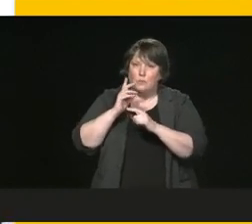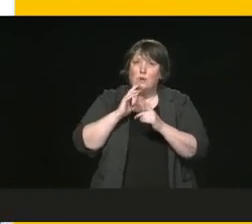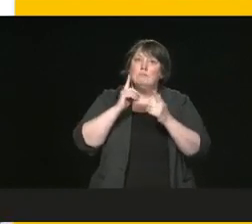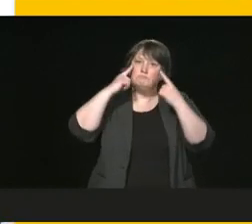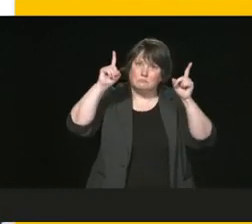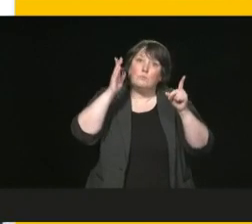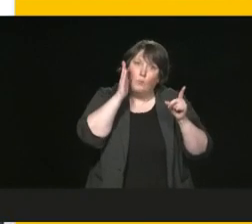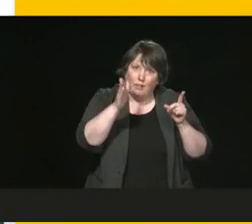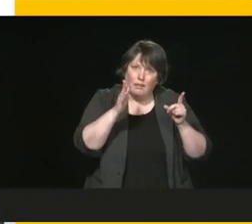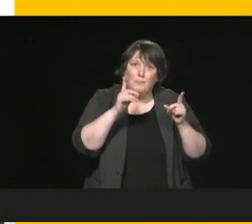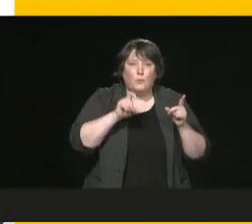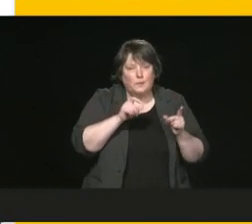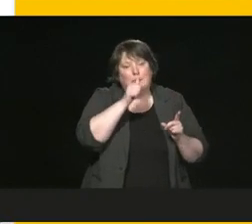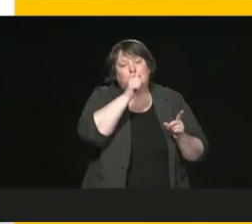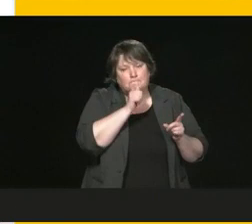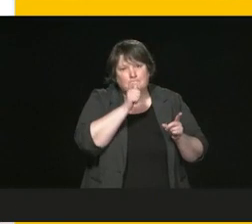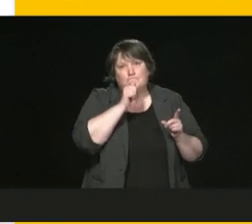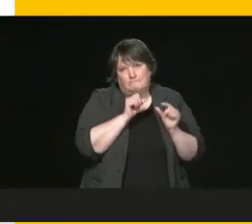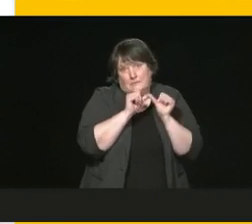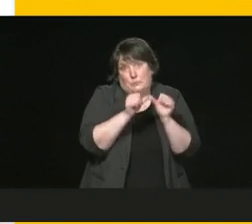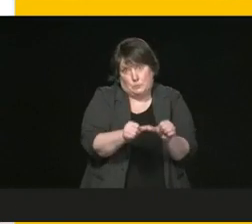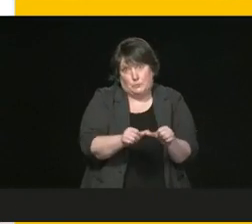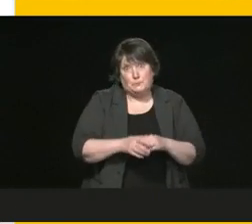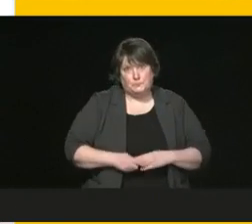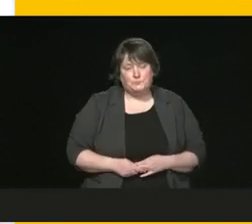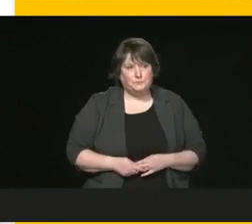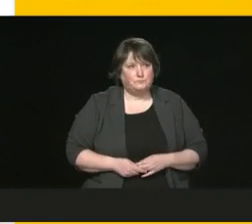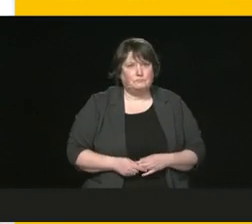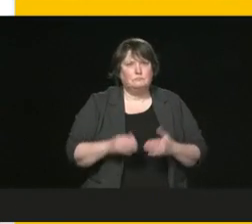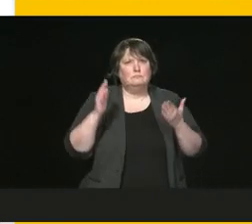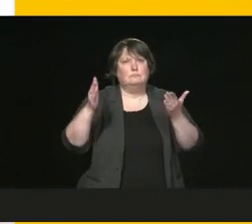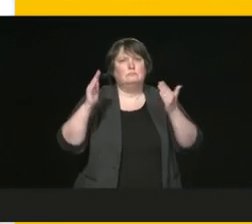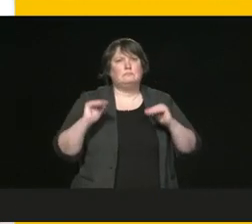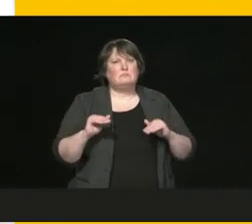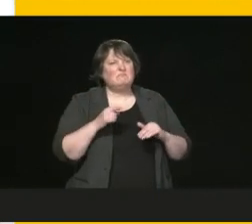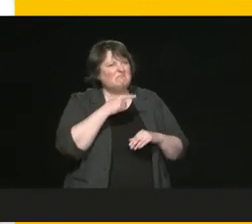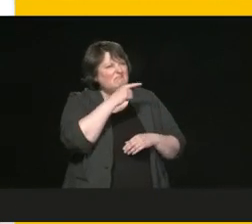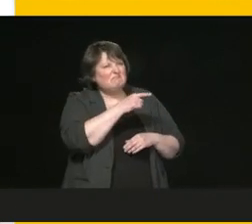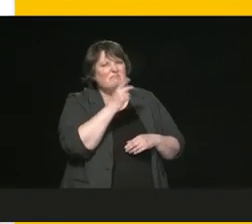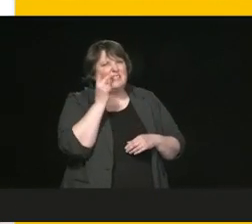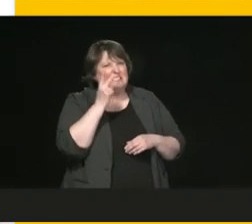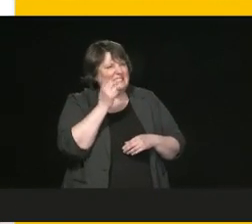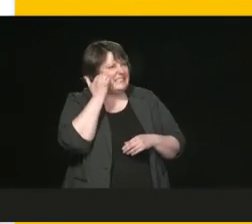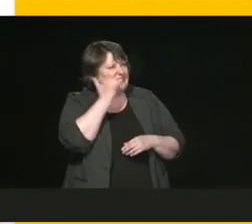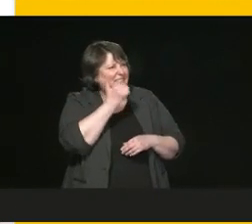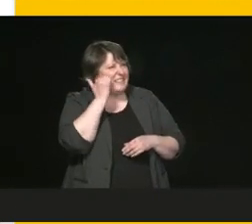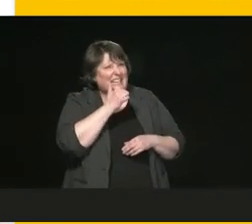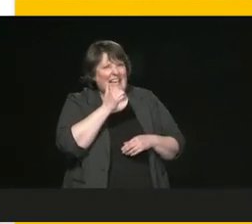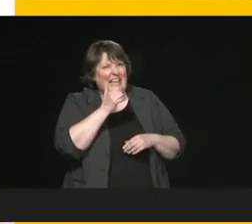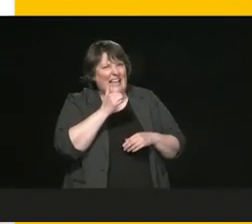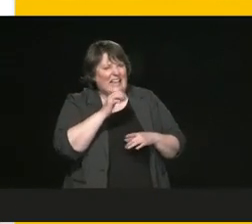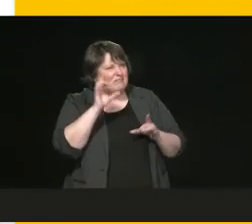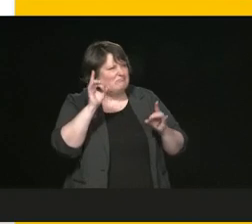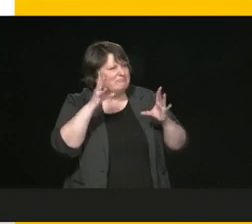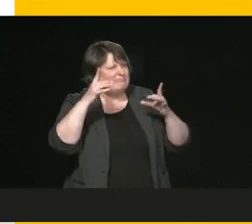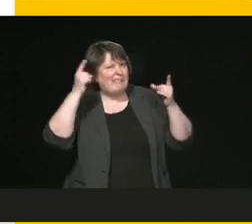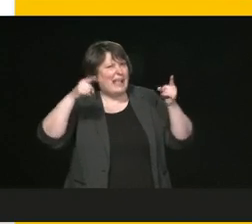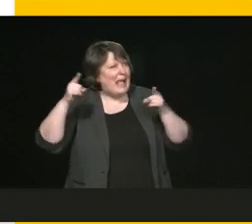OUR SENIORS. AND WE WILL GET THROUGH THIS. BUT WE HAVE TO STAY THE COURSE.